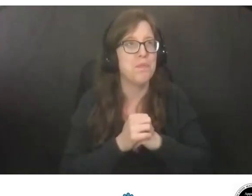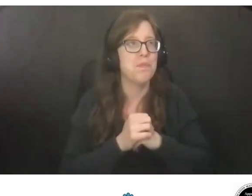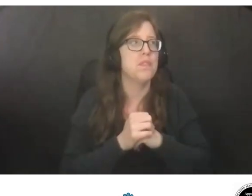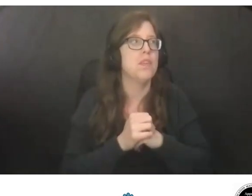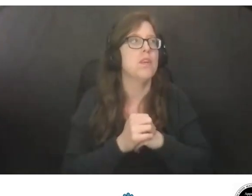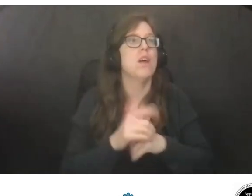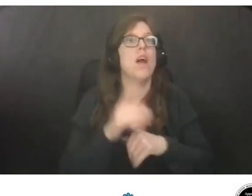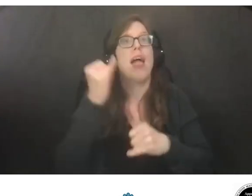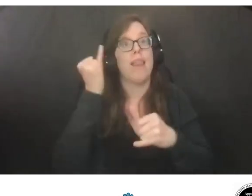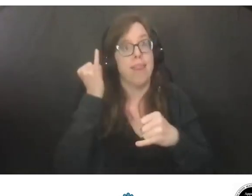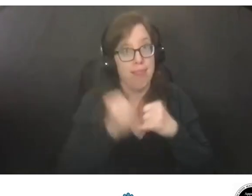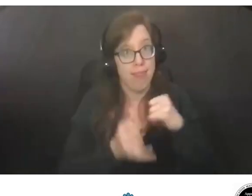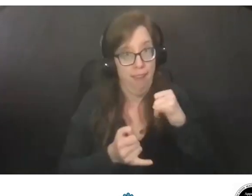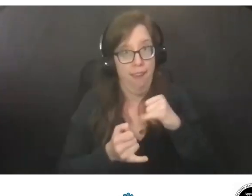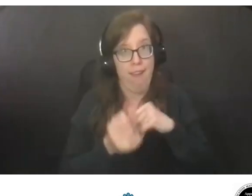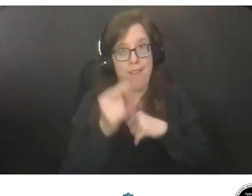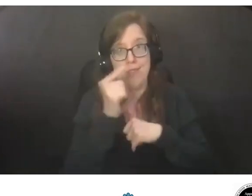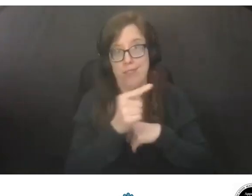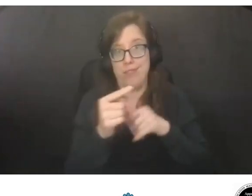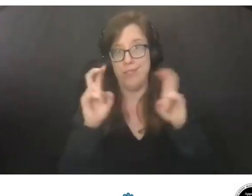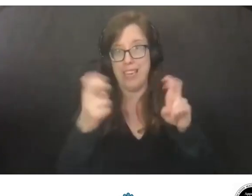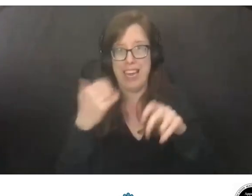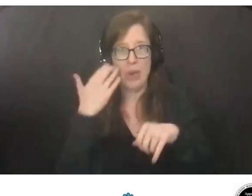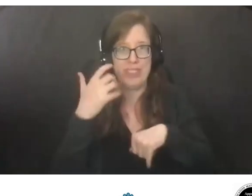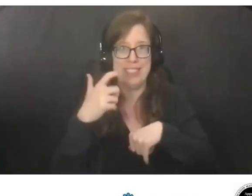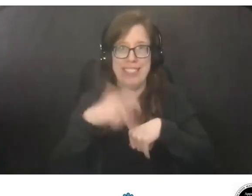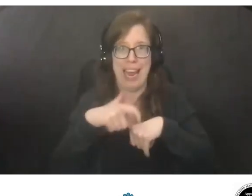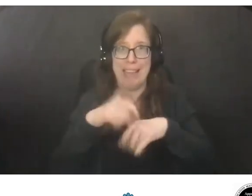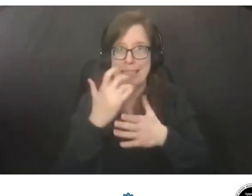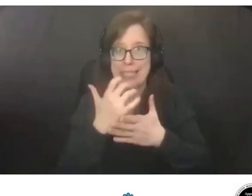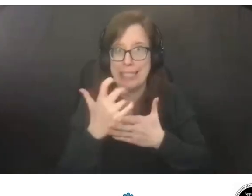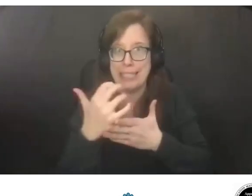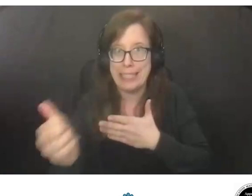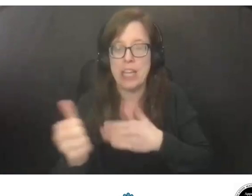Okay, and the last section–I know we're rolling...running out of time here.